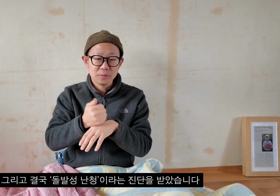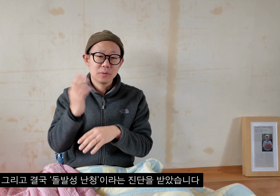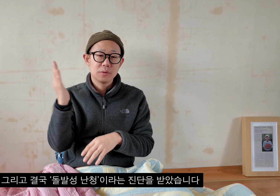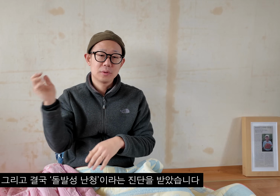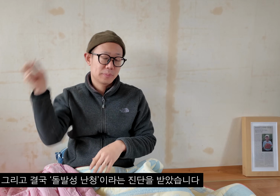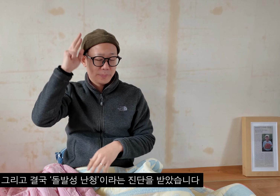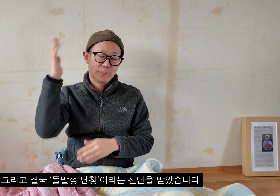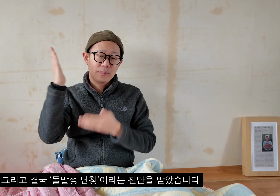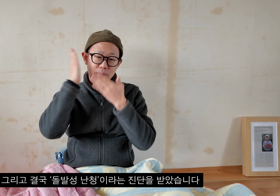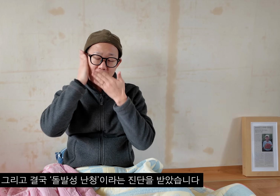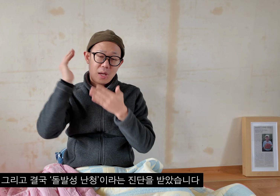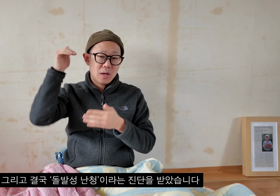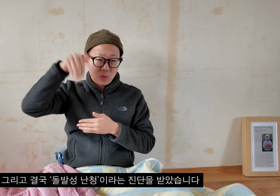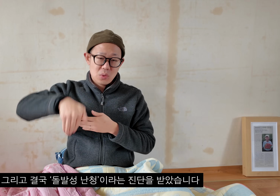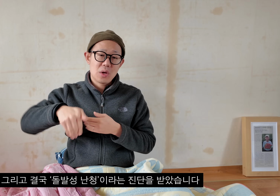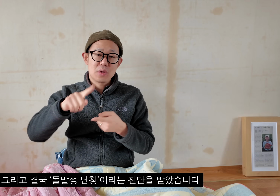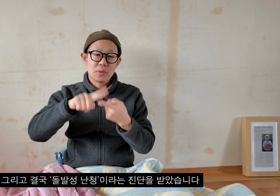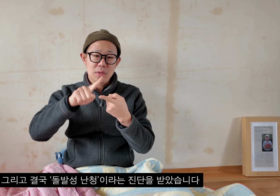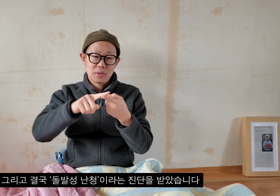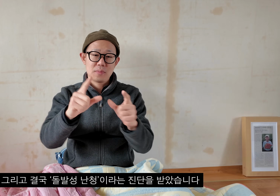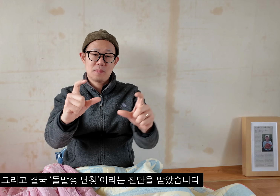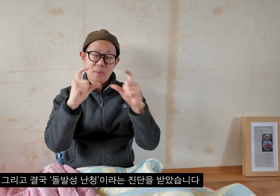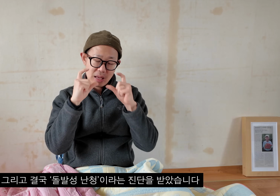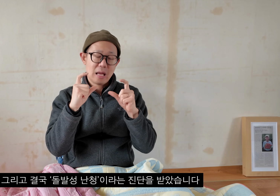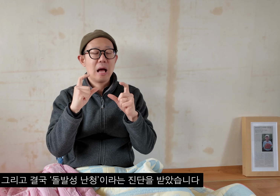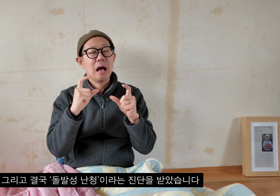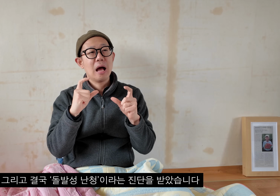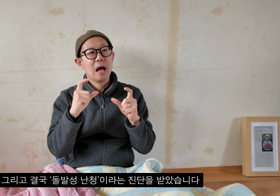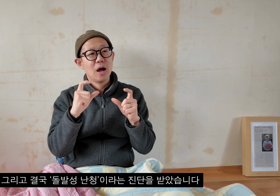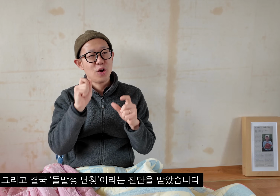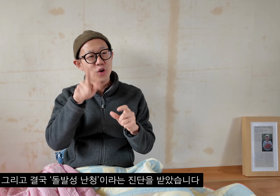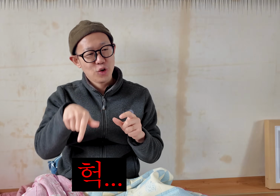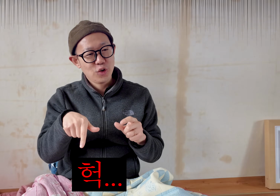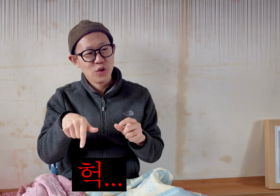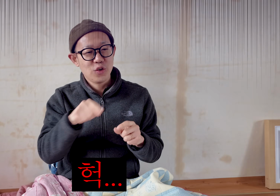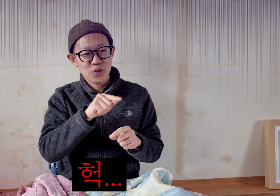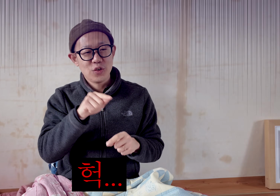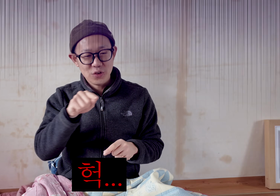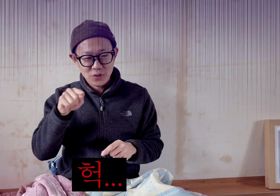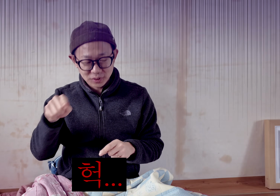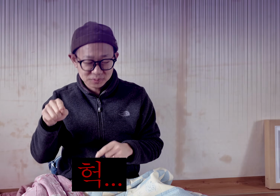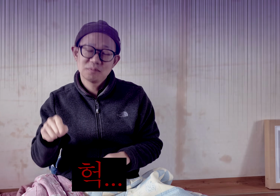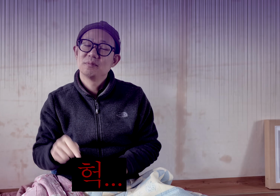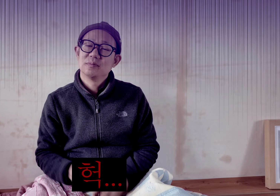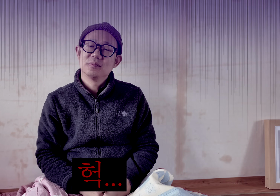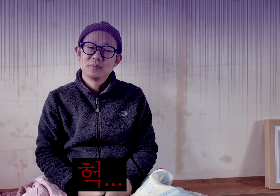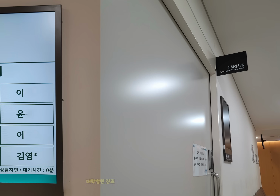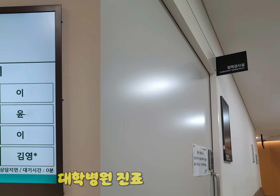and finally, I was diagnosed with sudden hearing loss. OH...omg.